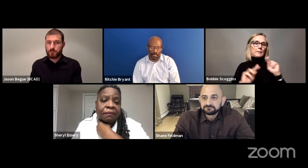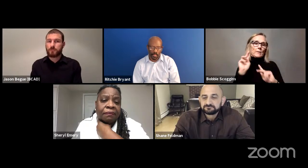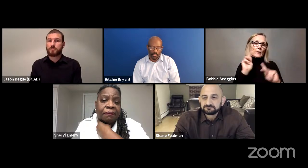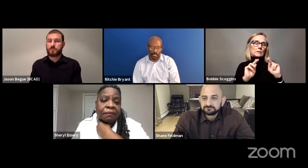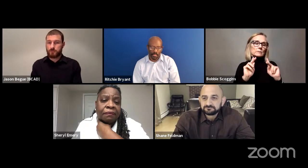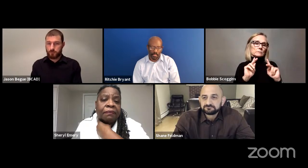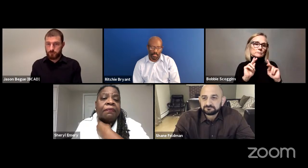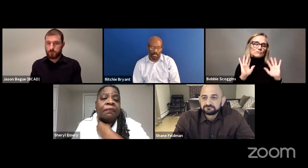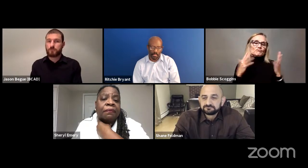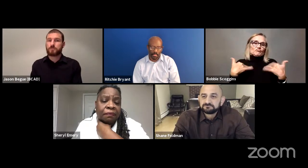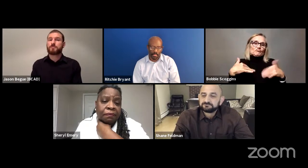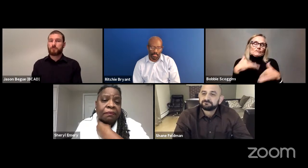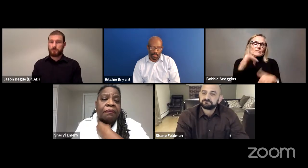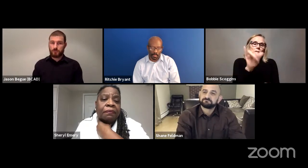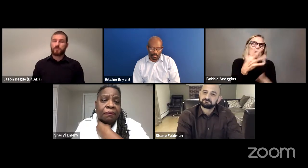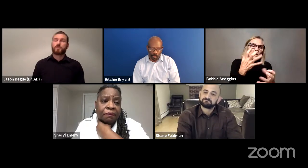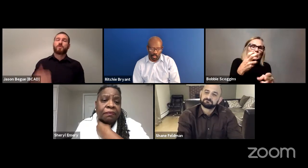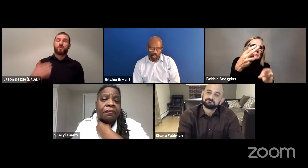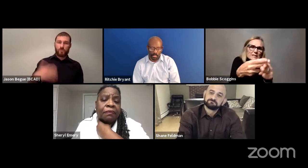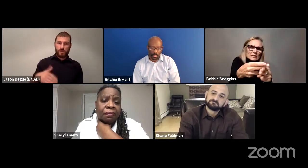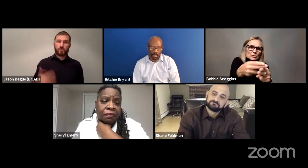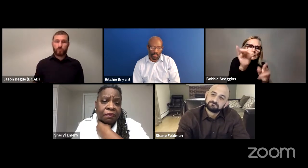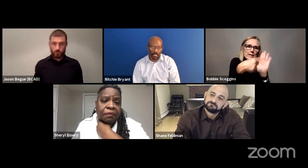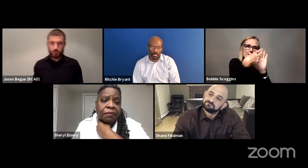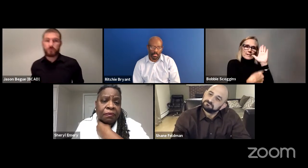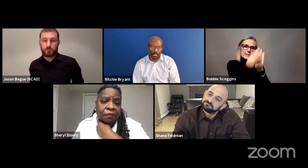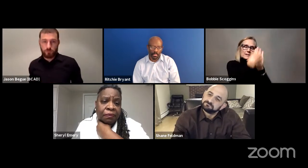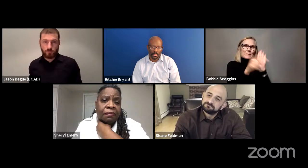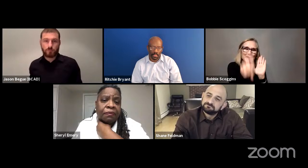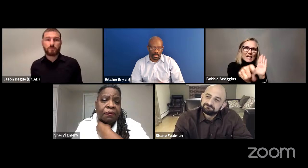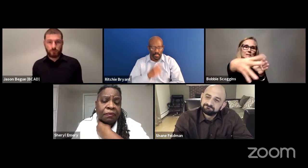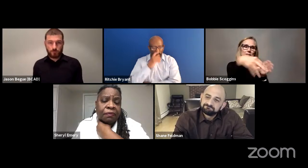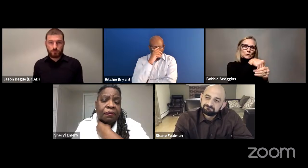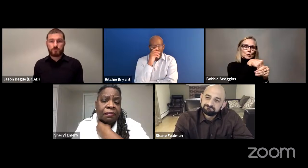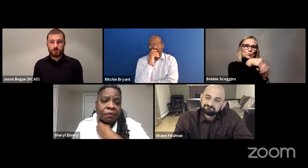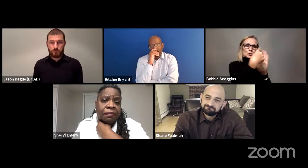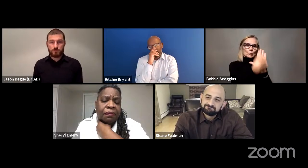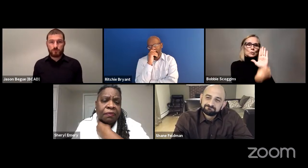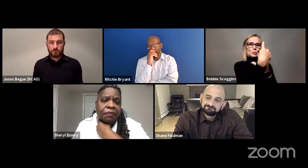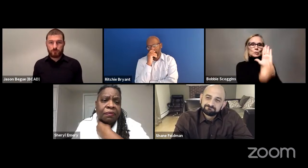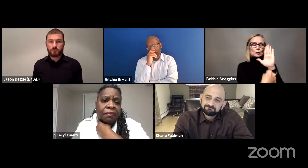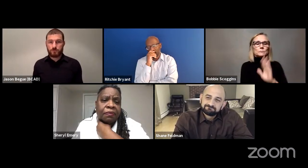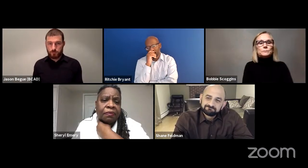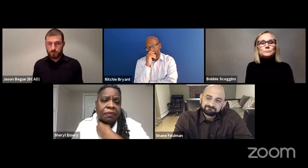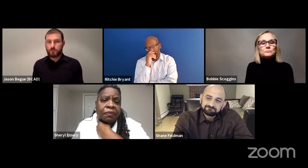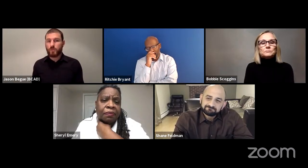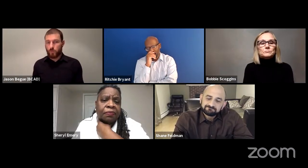to protect the Deaf constituents of the state. And that is all outlined. And that needs to